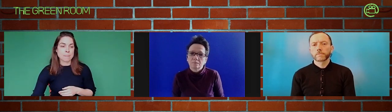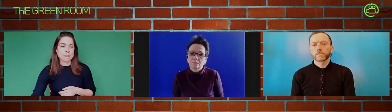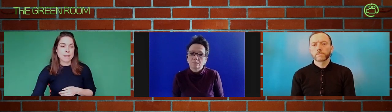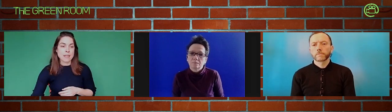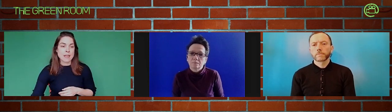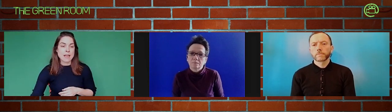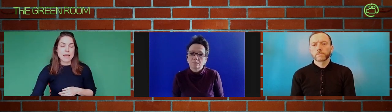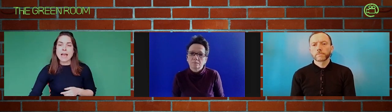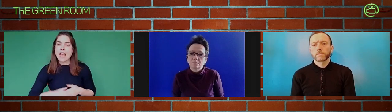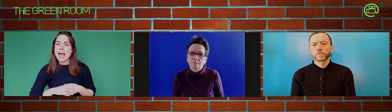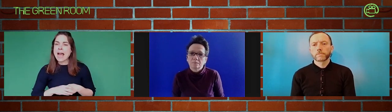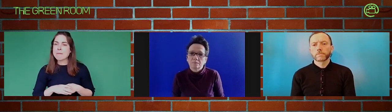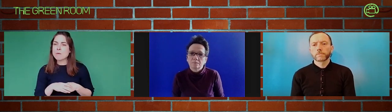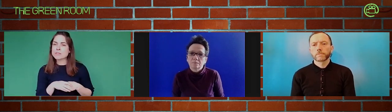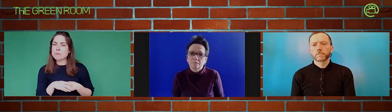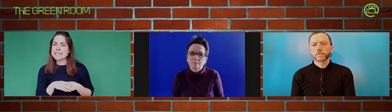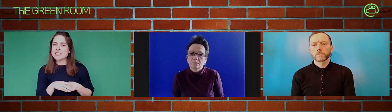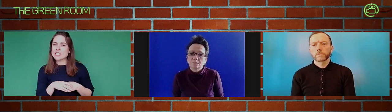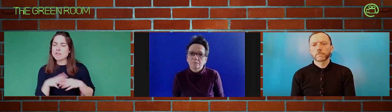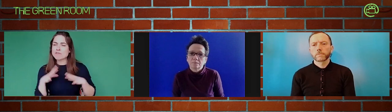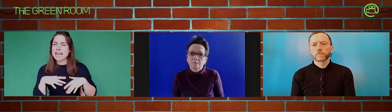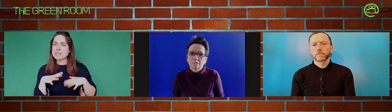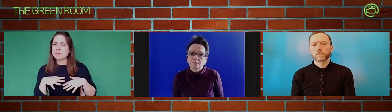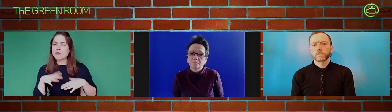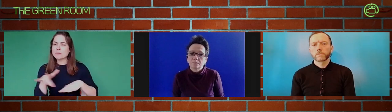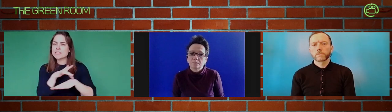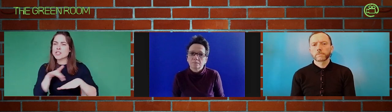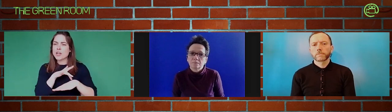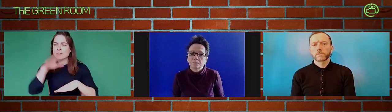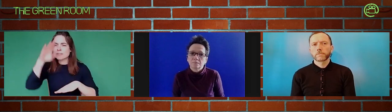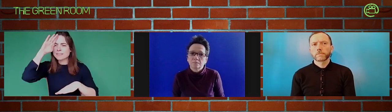What percentage was relaxed performaces Jo?